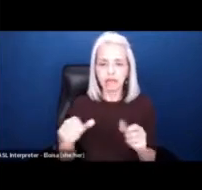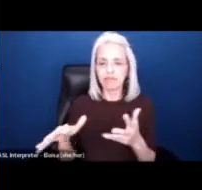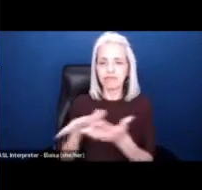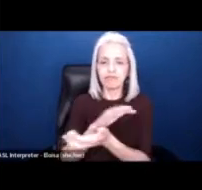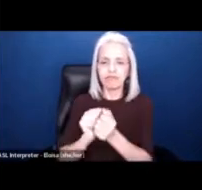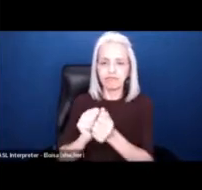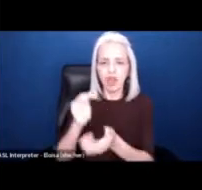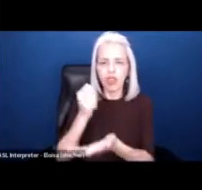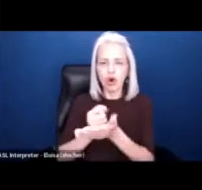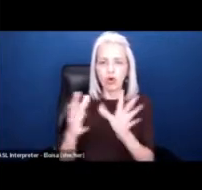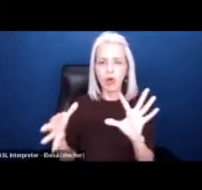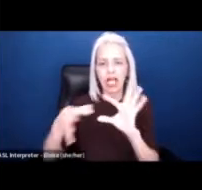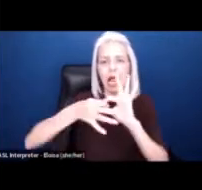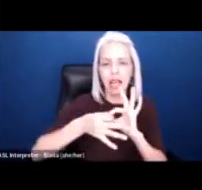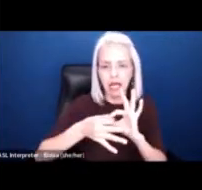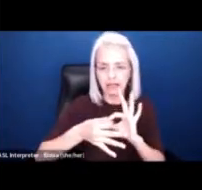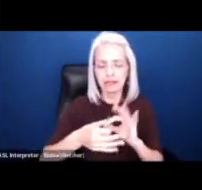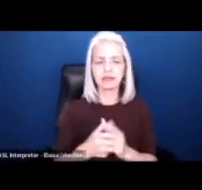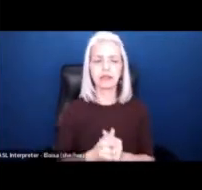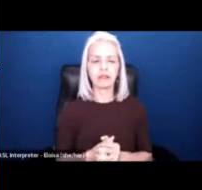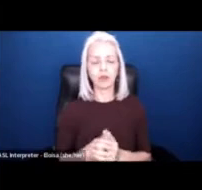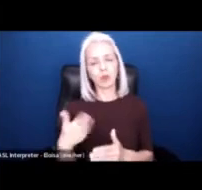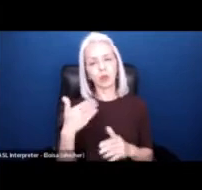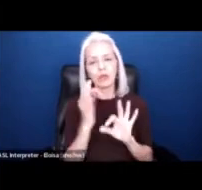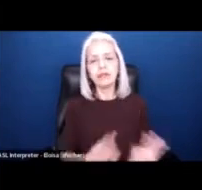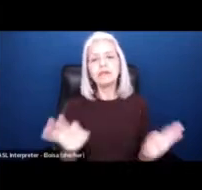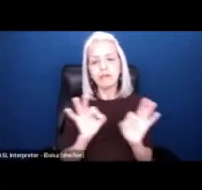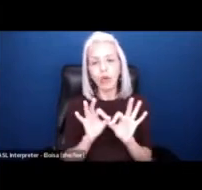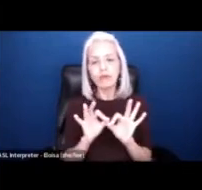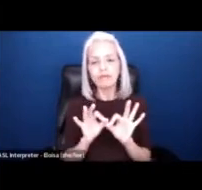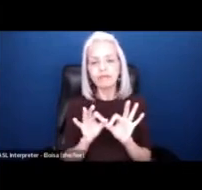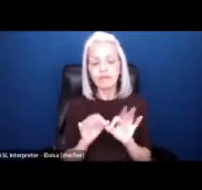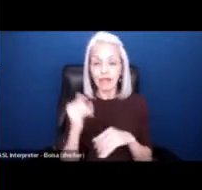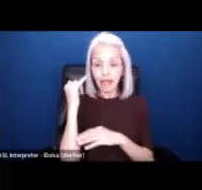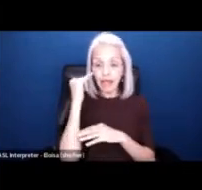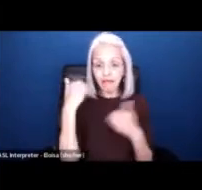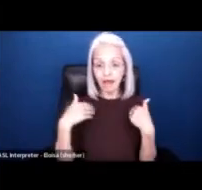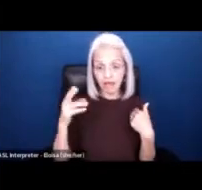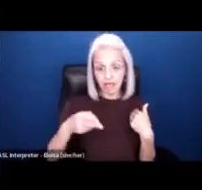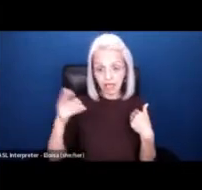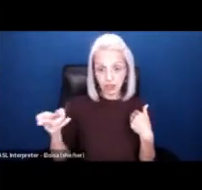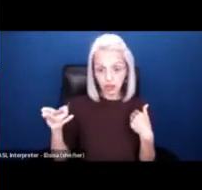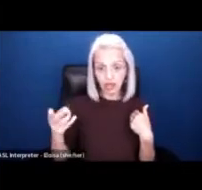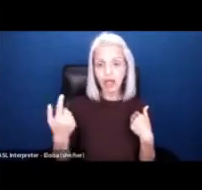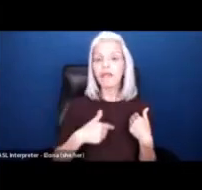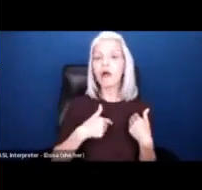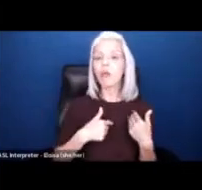alliance. And so it's really important that if there is that history, that we be on a lookout